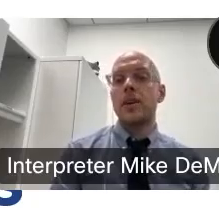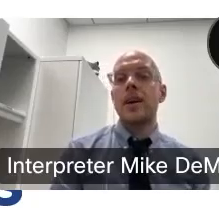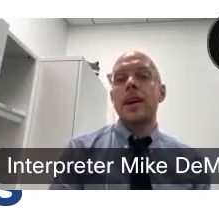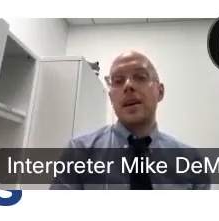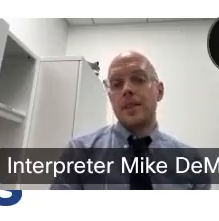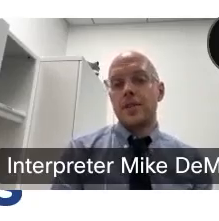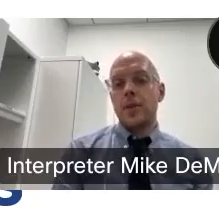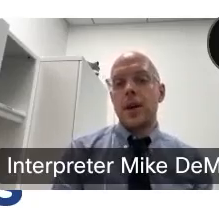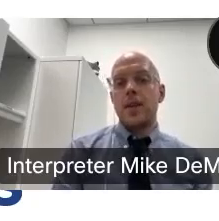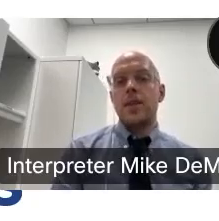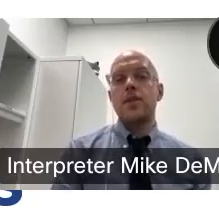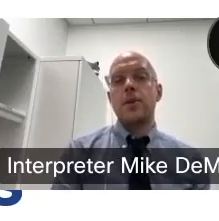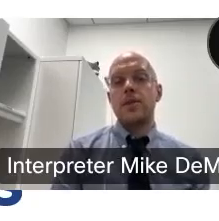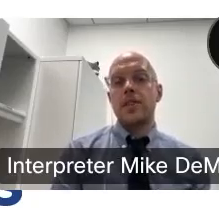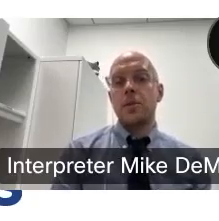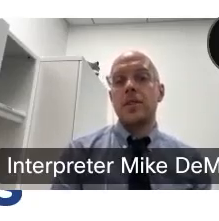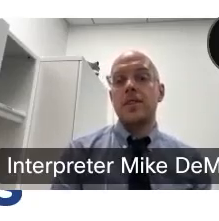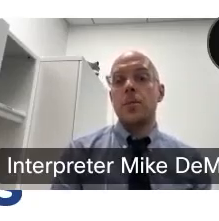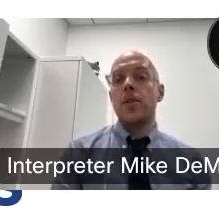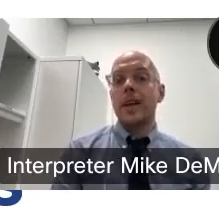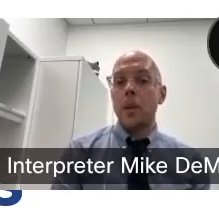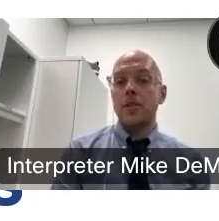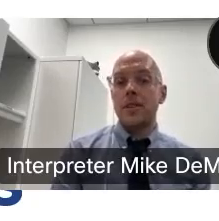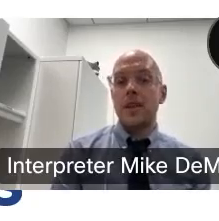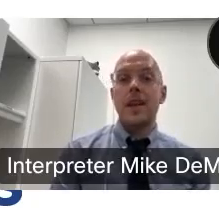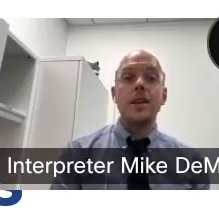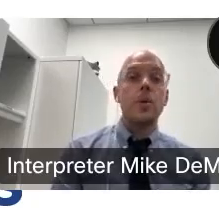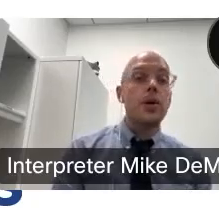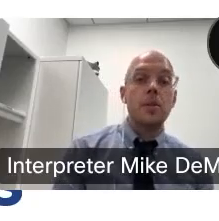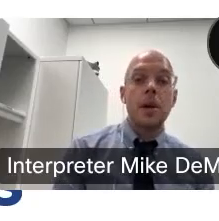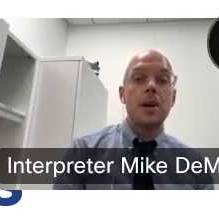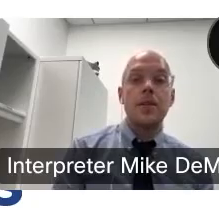in such a way that the viewer is still able to see both the captions and any words that may be on the screen,